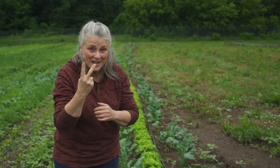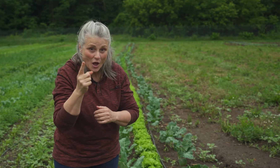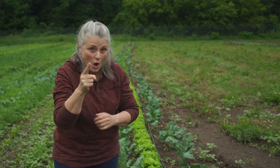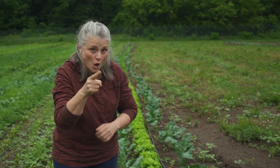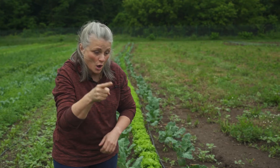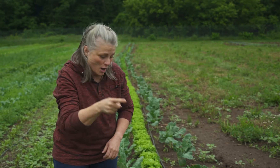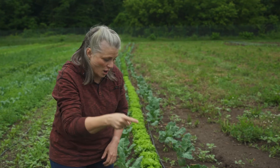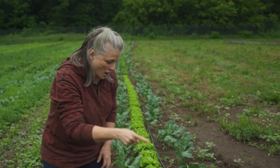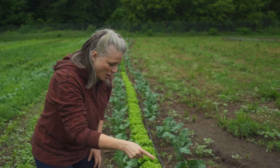Do you wanna see it up close?